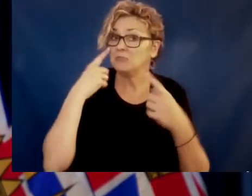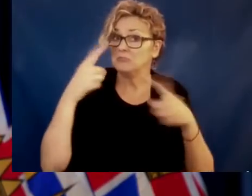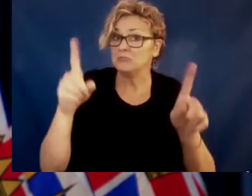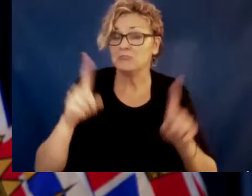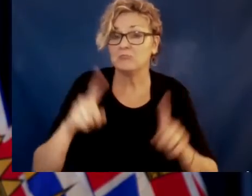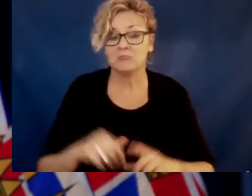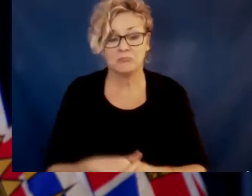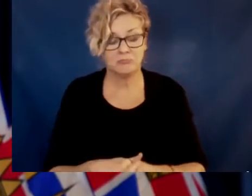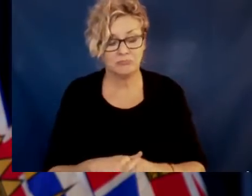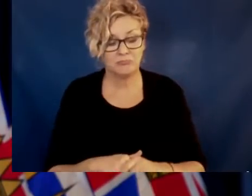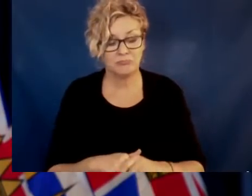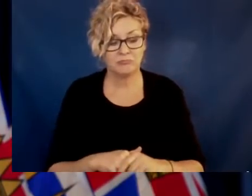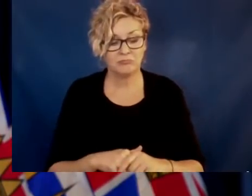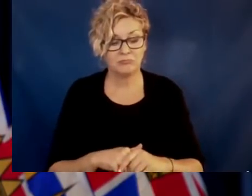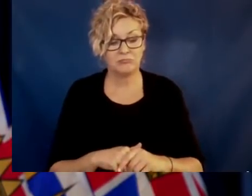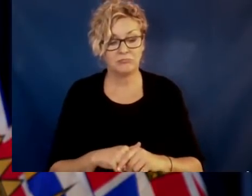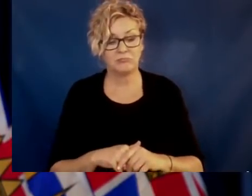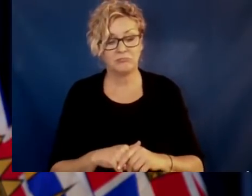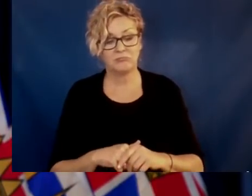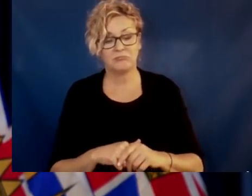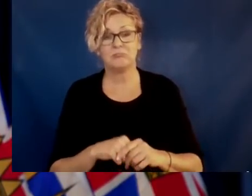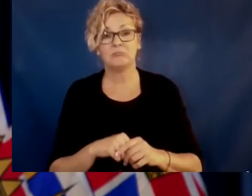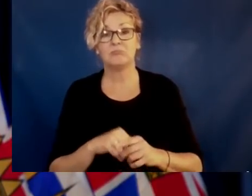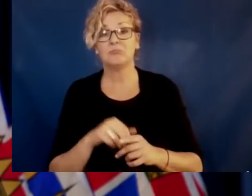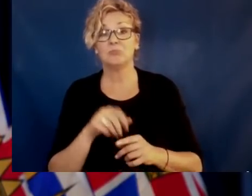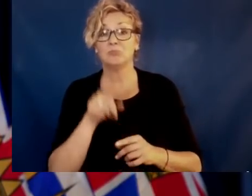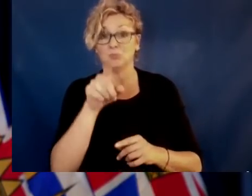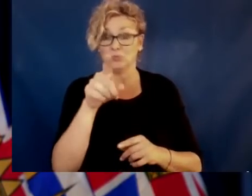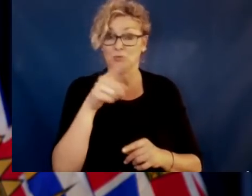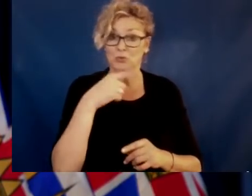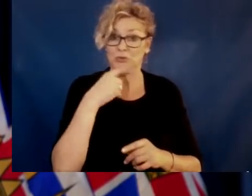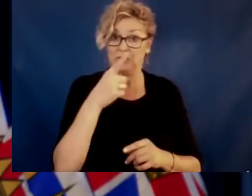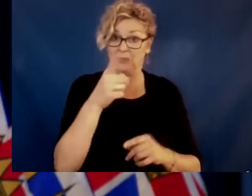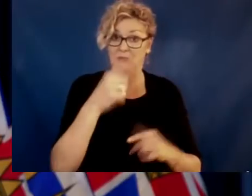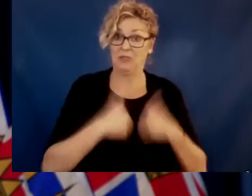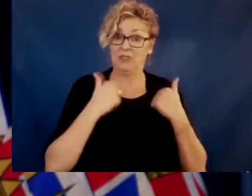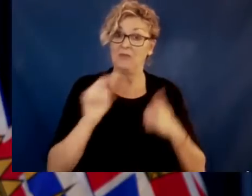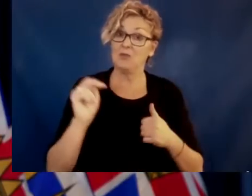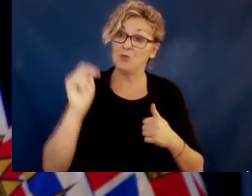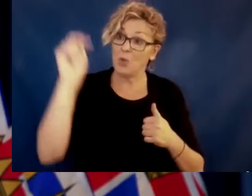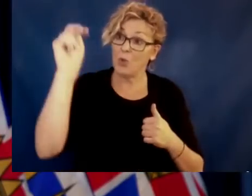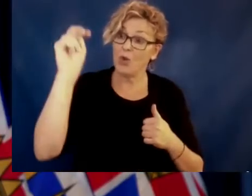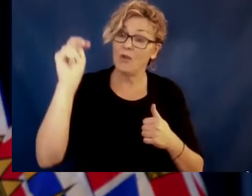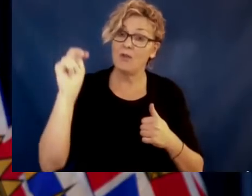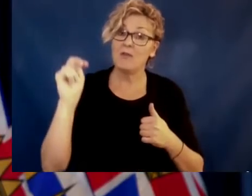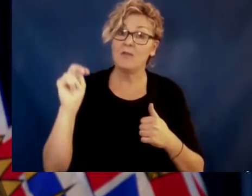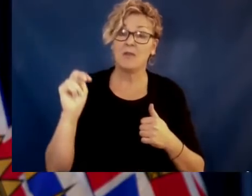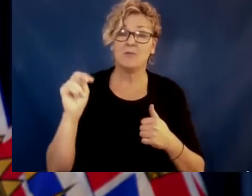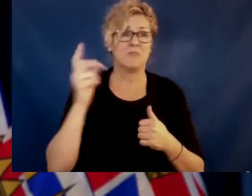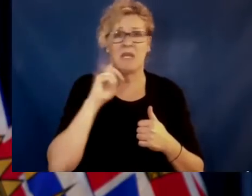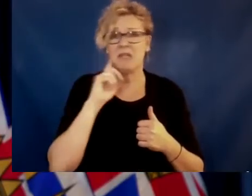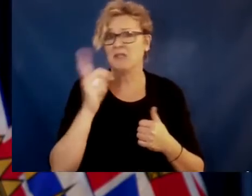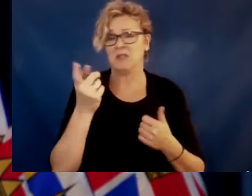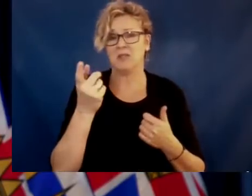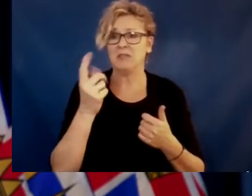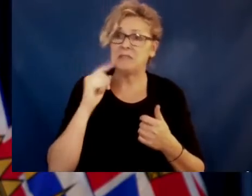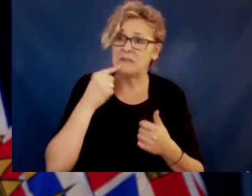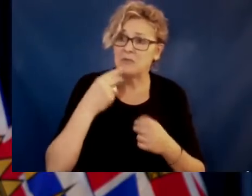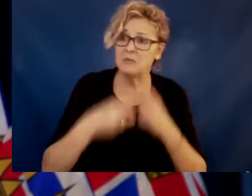Just as it relates to a specific family up here, not getting into the identity of the family or anything like that, but